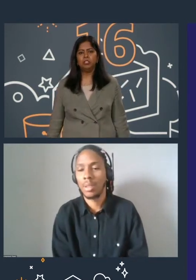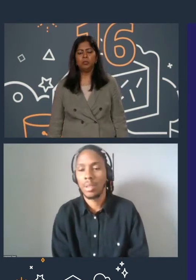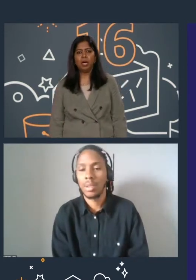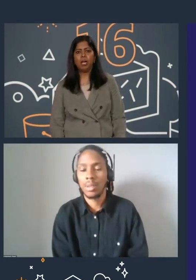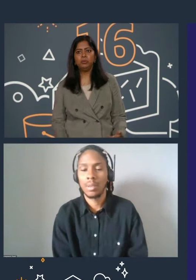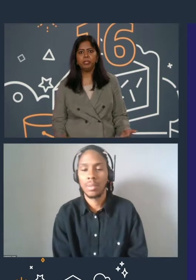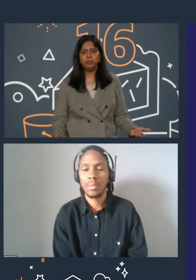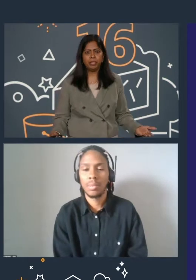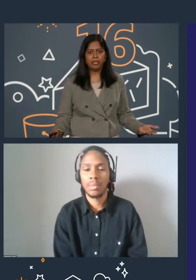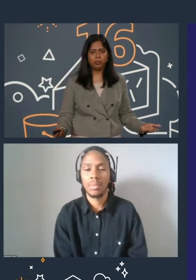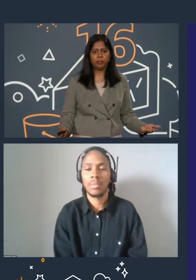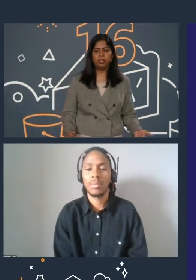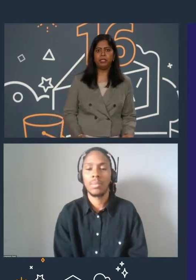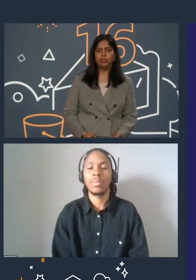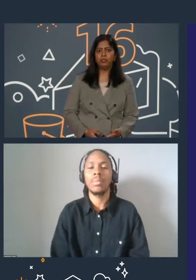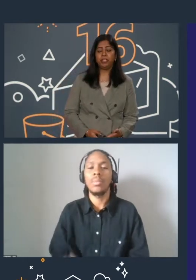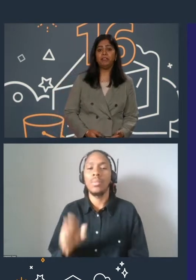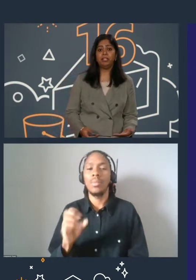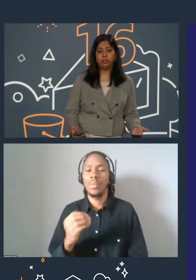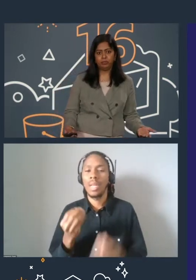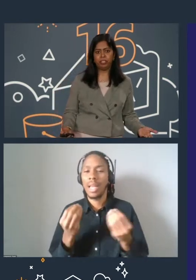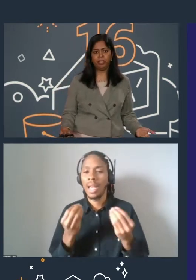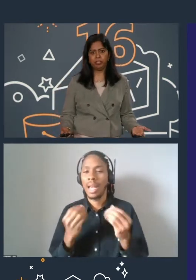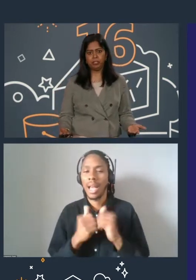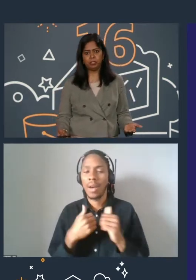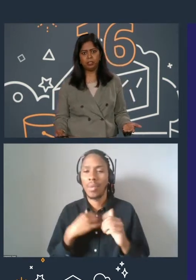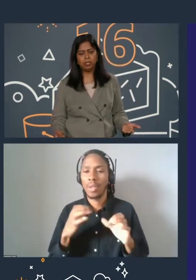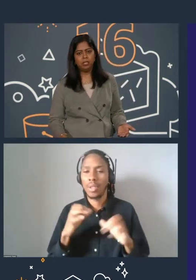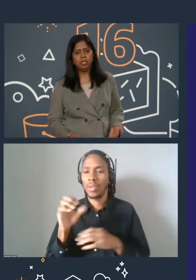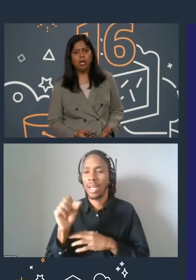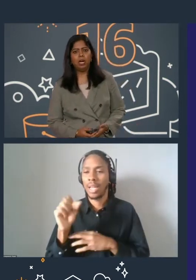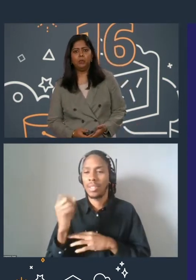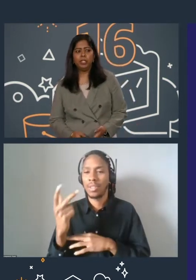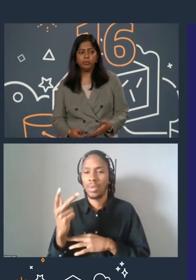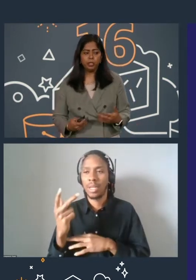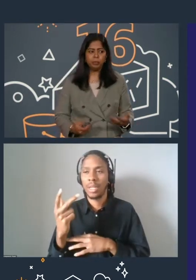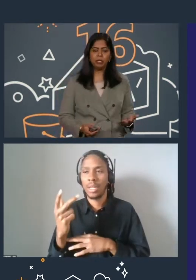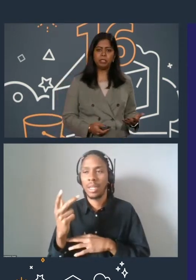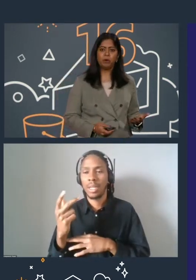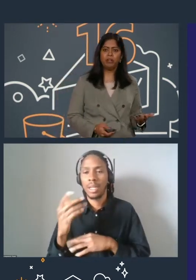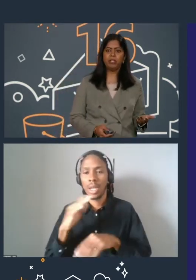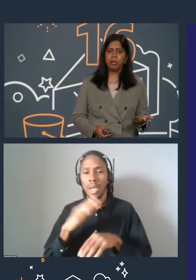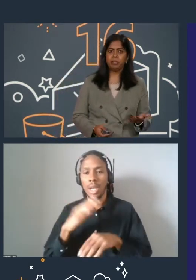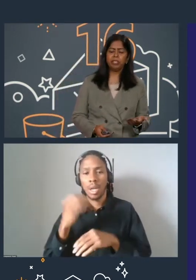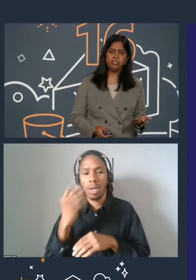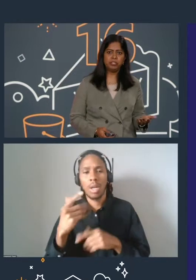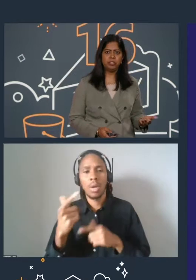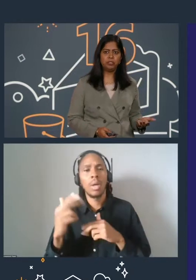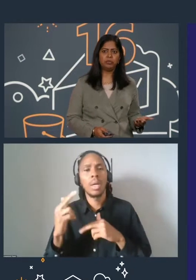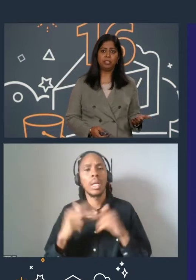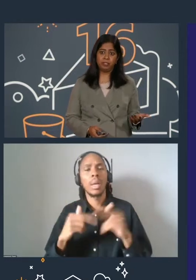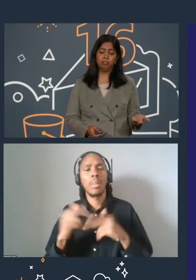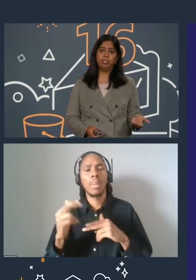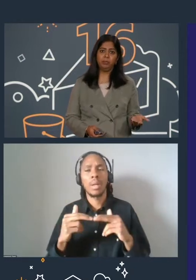So how do we do that with S3 event notifications? When you are building modern applications using S3,